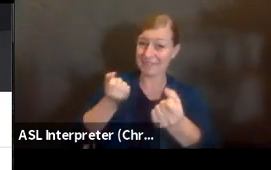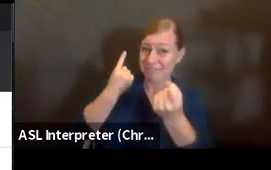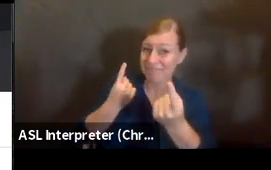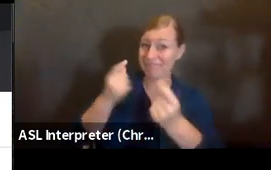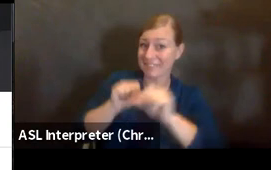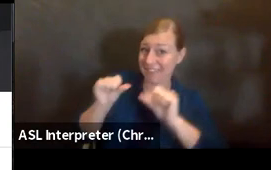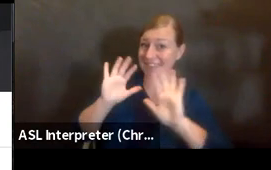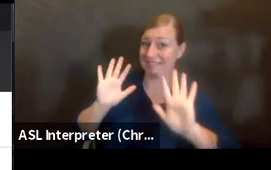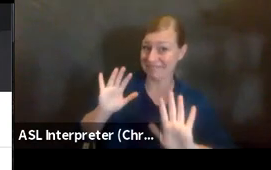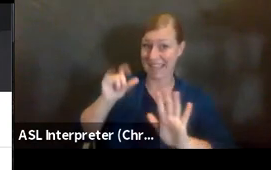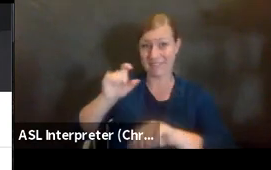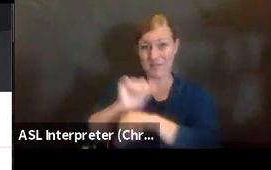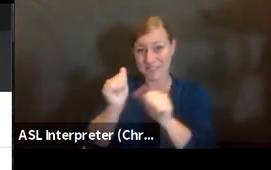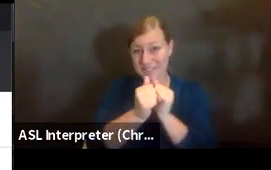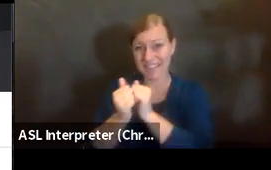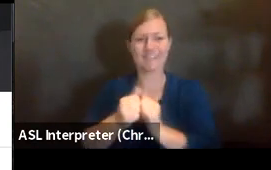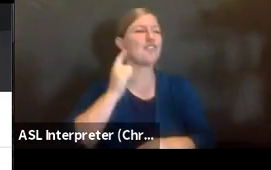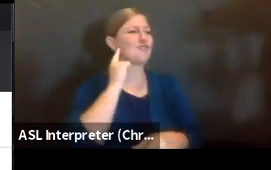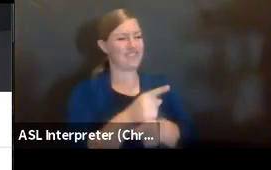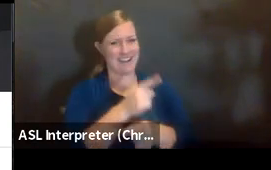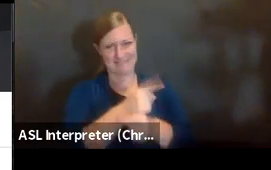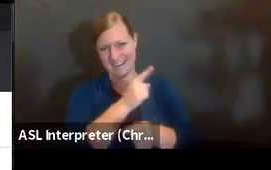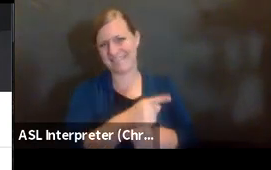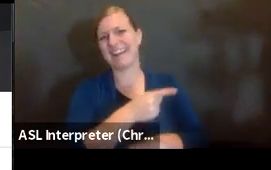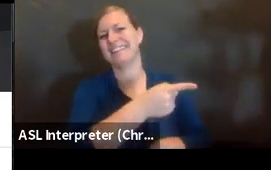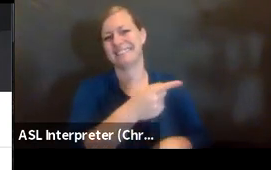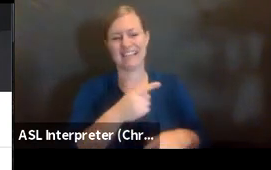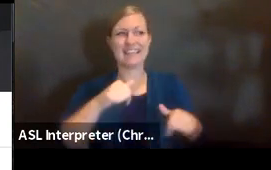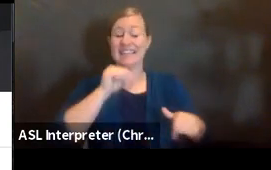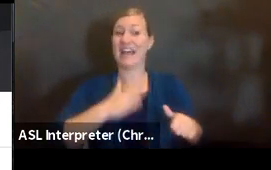Katherine Livick - ESD 112: Exactly. This is not my first go round with that particular issue.